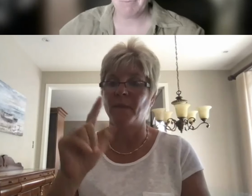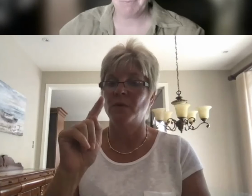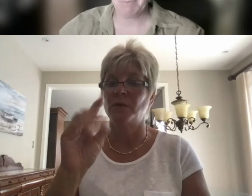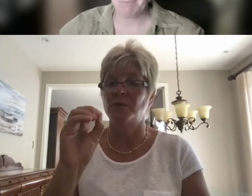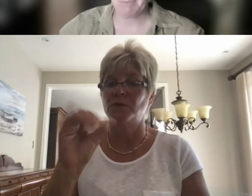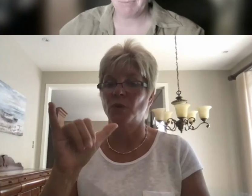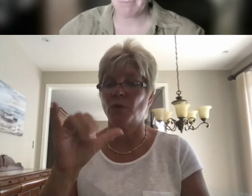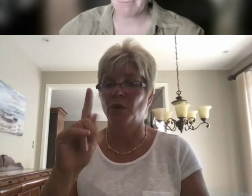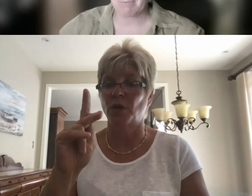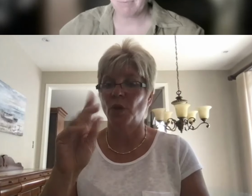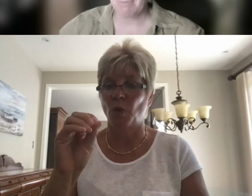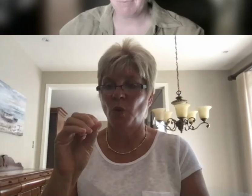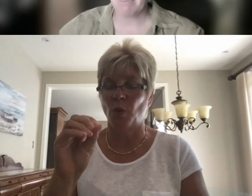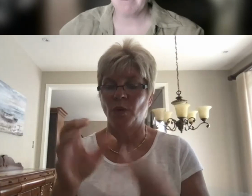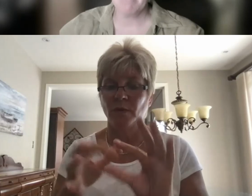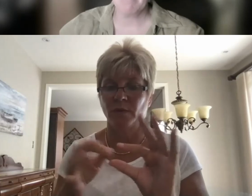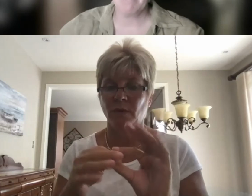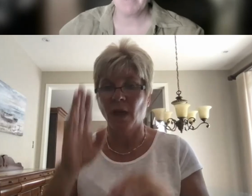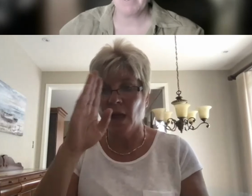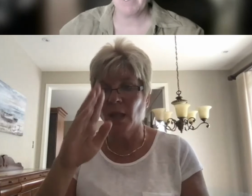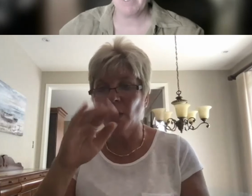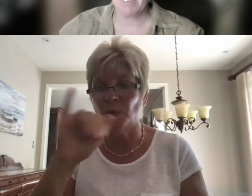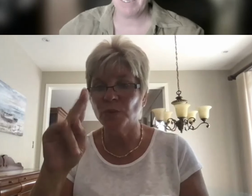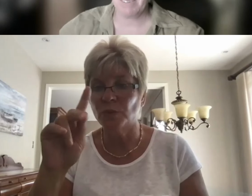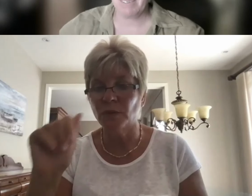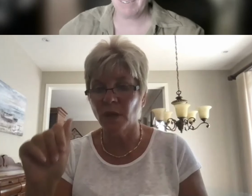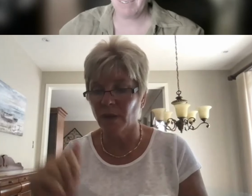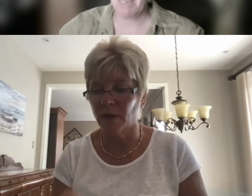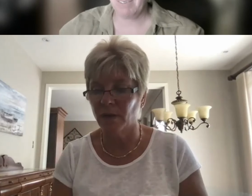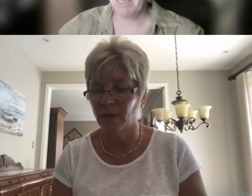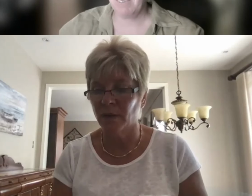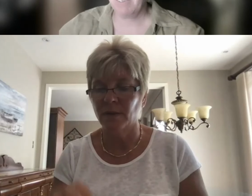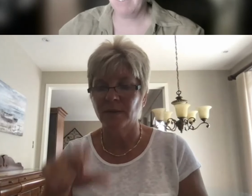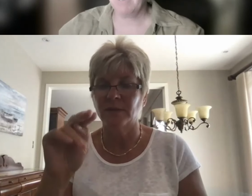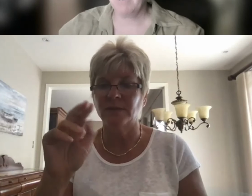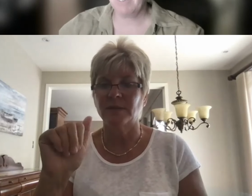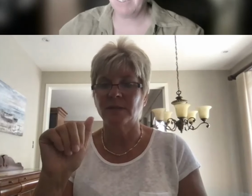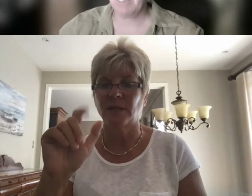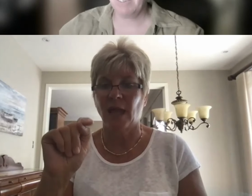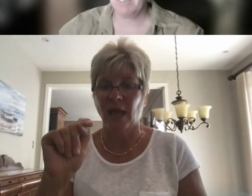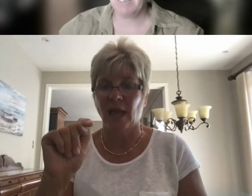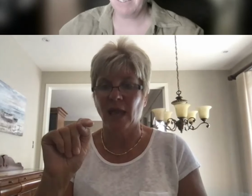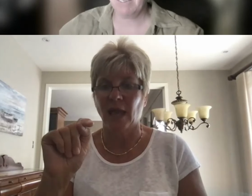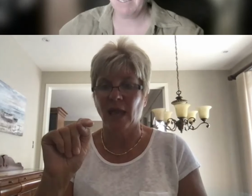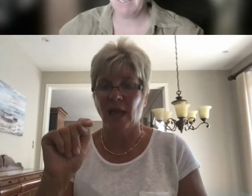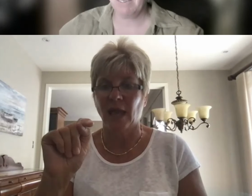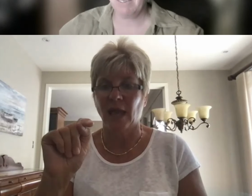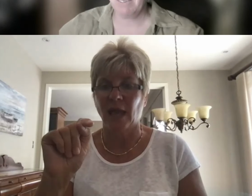Nat Hosono: Hello Jutta. This is Nat Hosono from Tokyo. It's 3:00 AM in